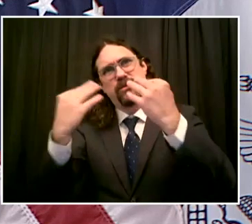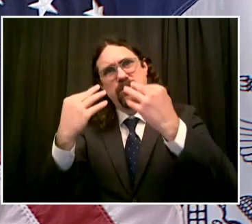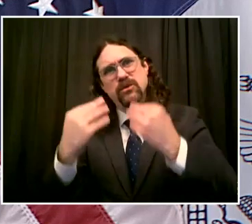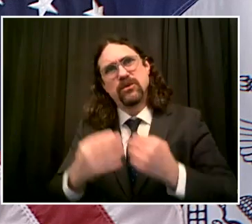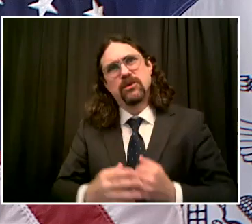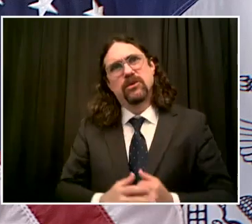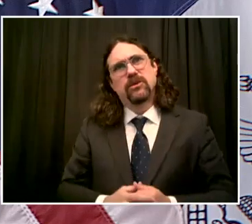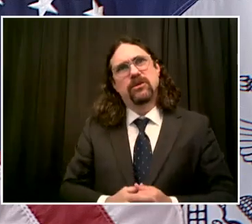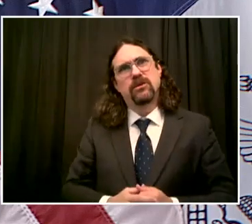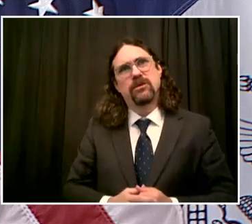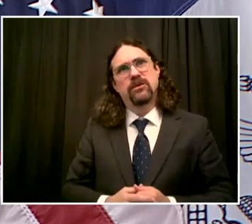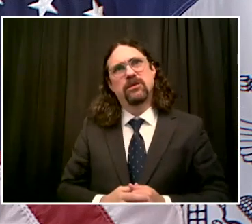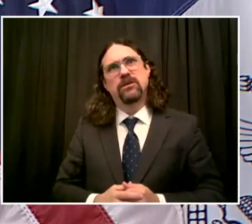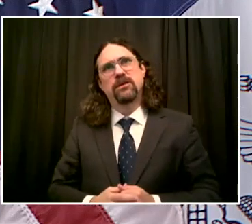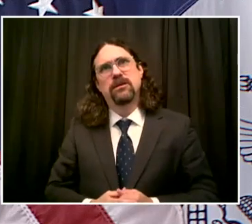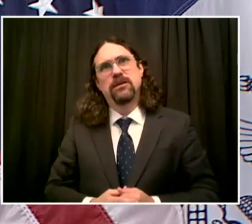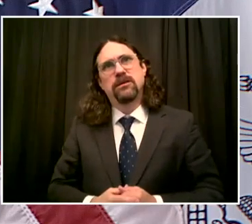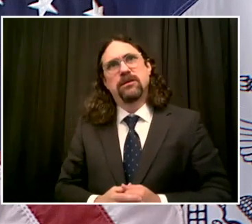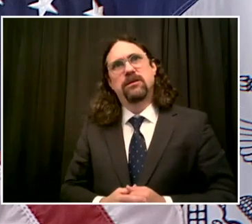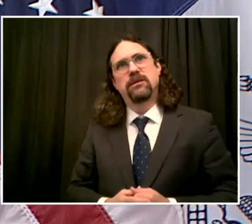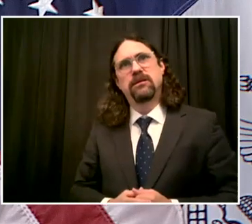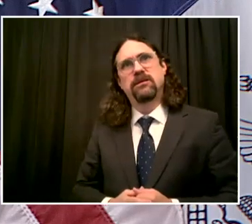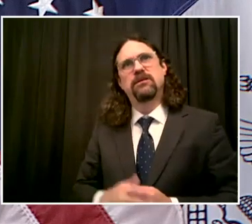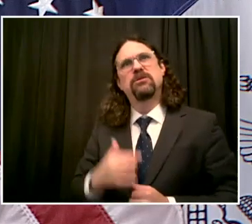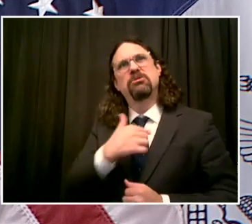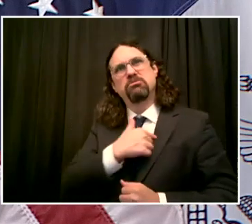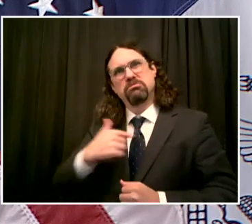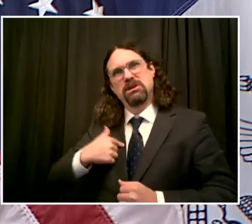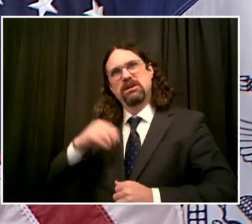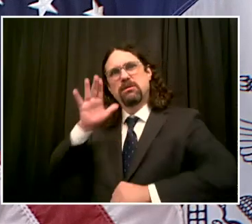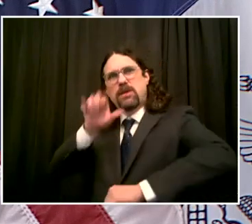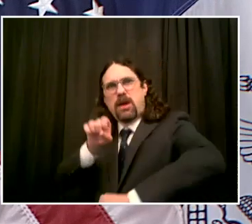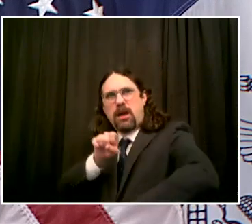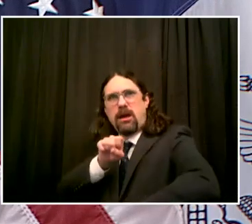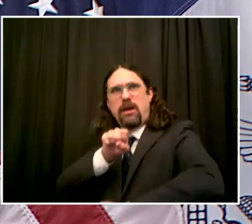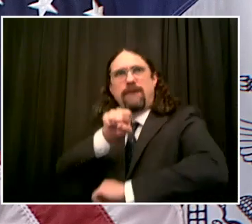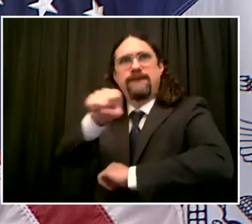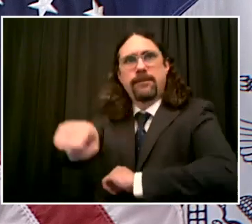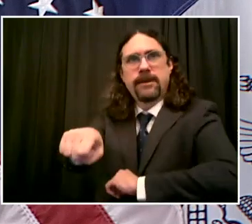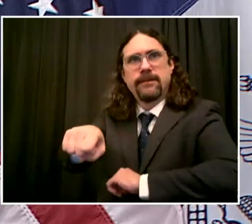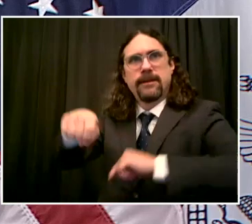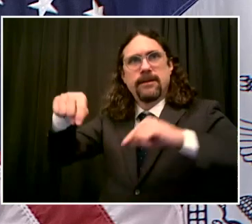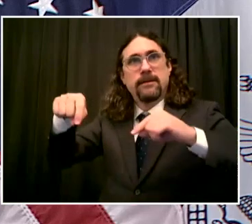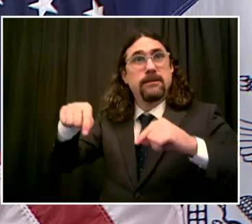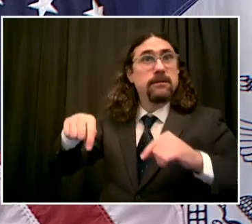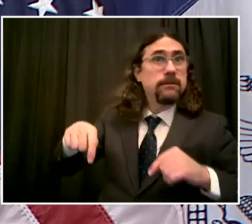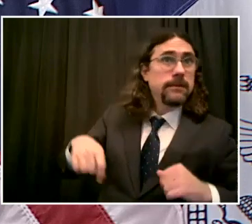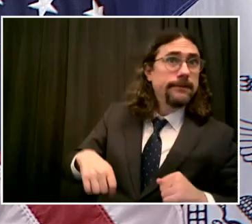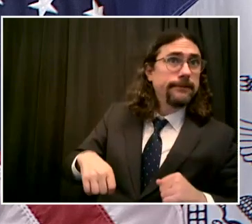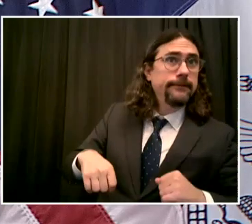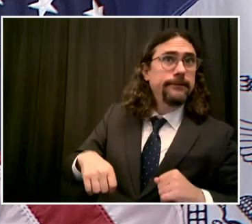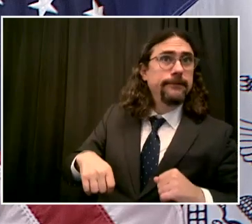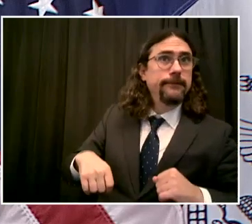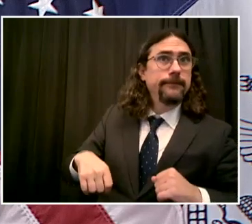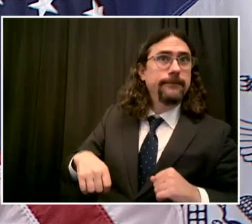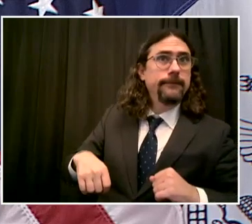SO LOOK I KNOW WE WILL OVERCOME THIS. WE WANT TOBE ABUNDANTLY CLEAR. I KNOW IT, I